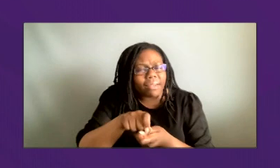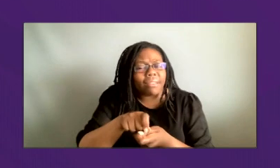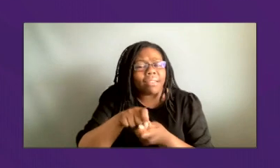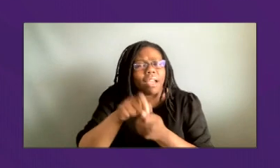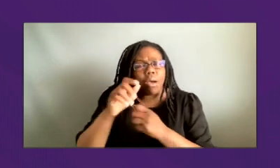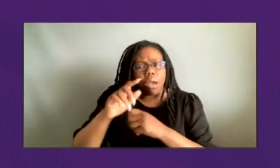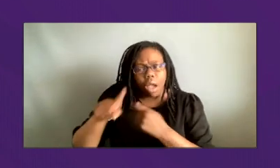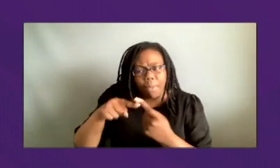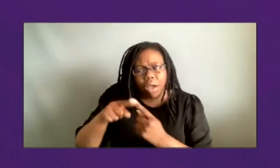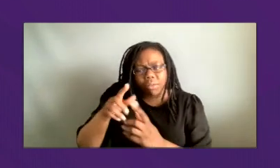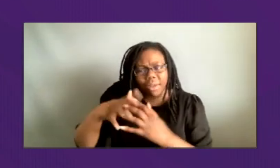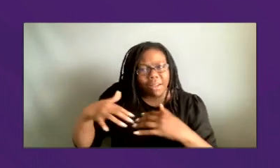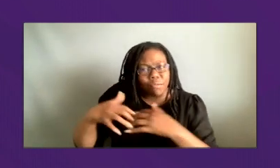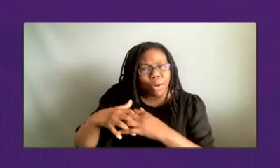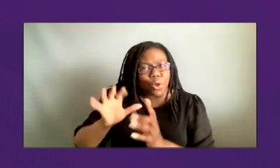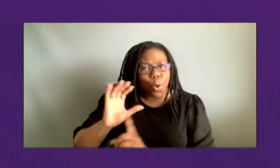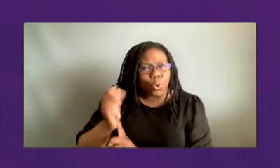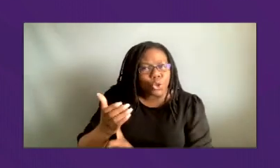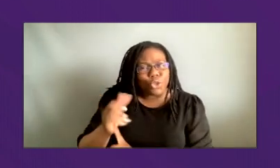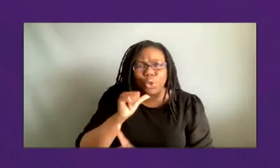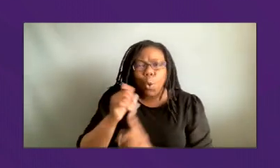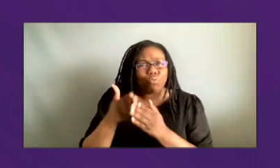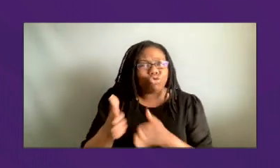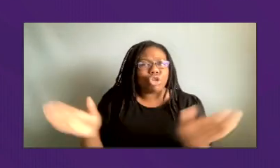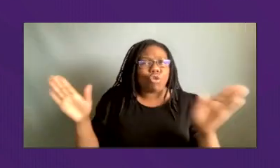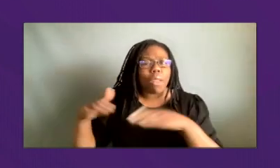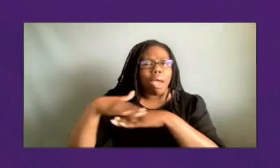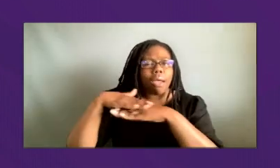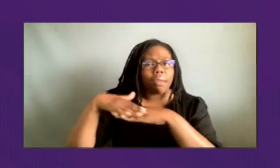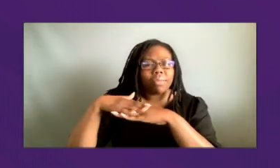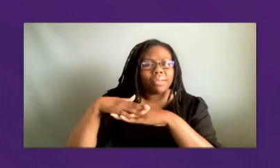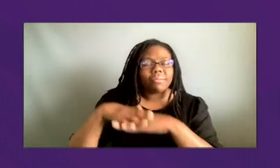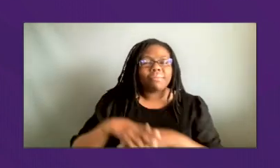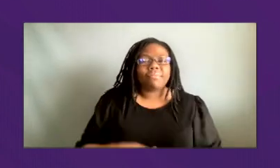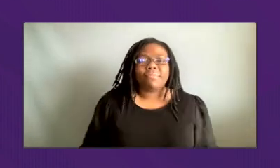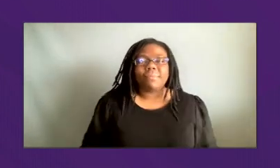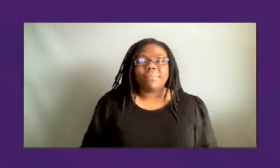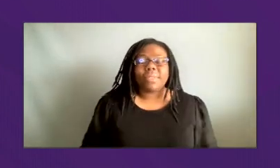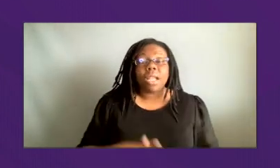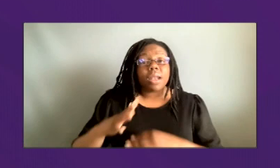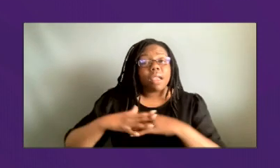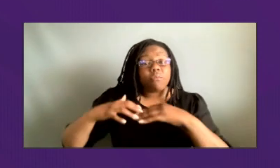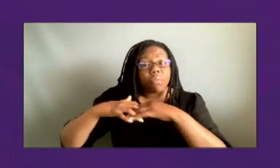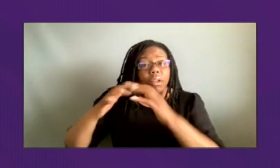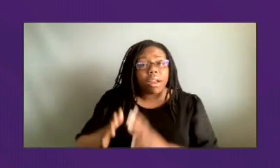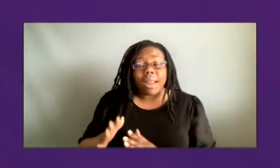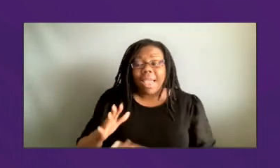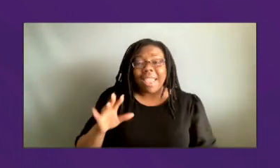are often depicted as nameless generic Indians who merely shared a meal with the intrepid pilgrims.